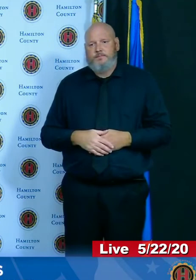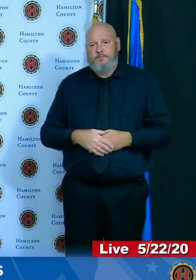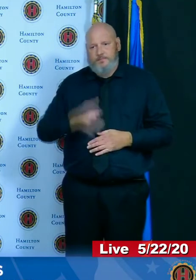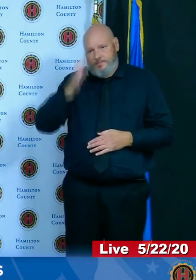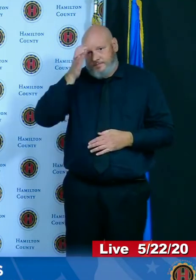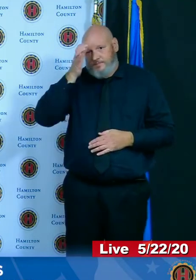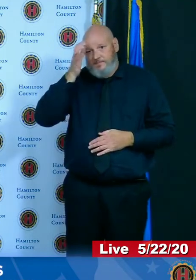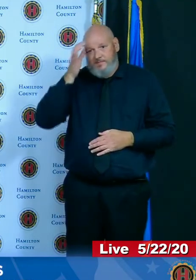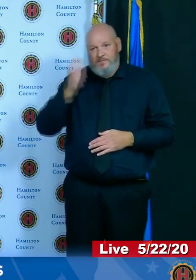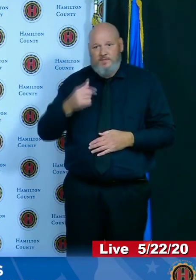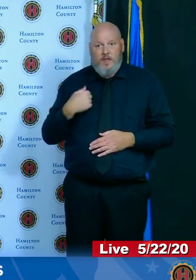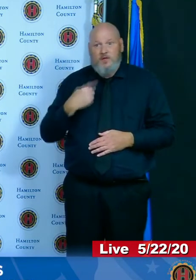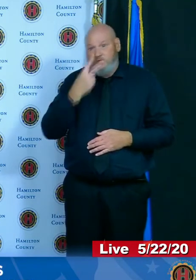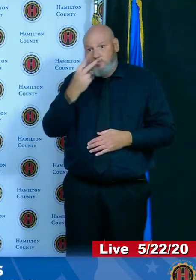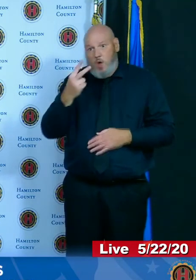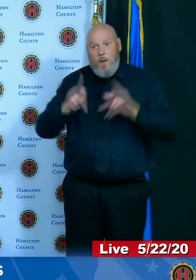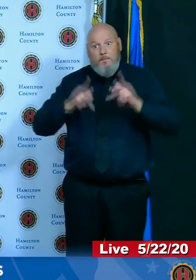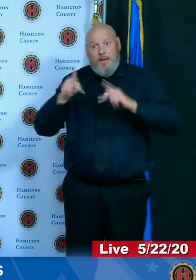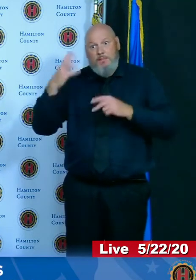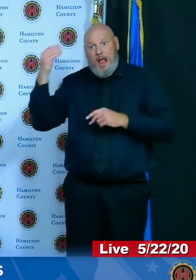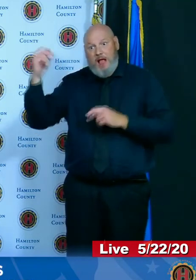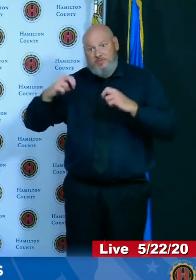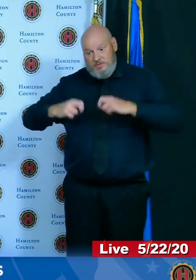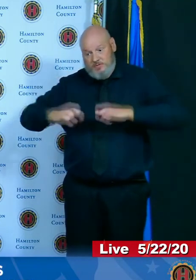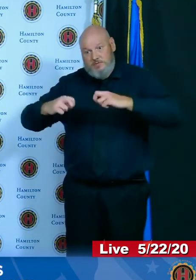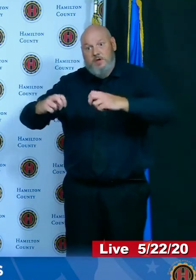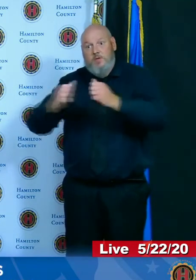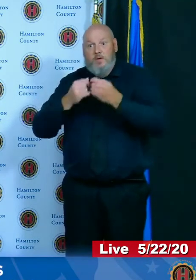working there he had a mask on we had masks on other than when we were eating